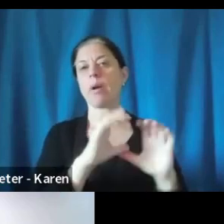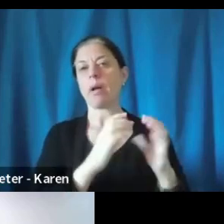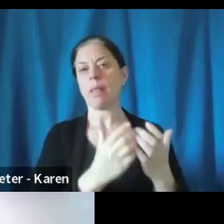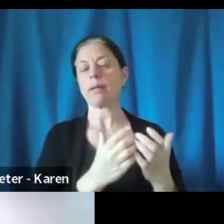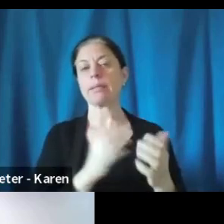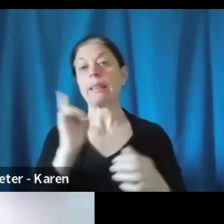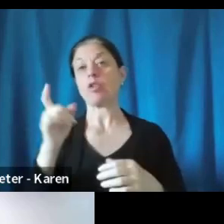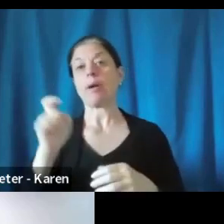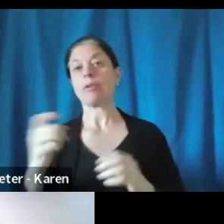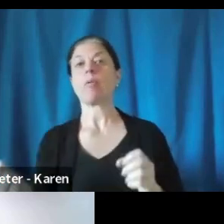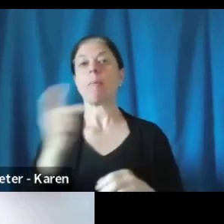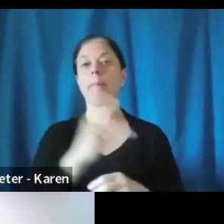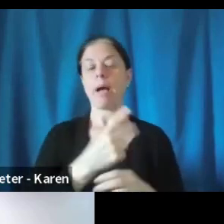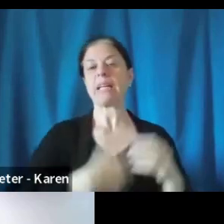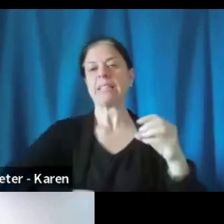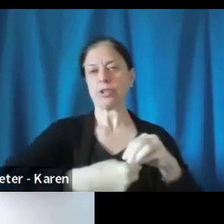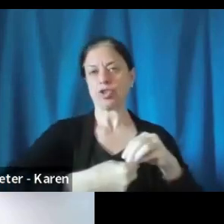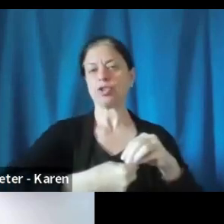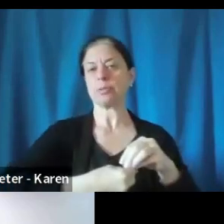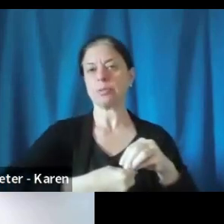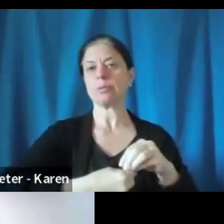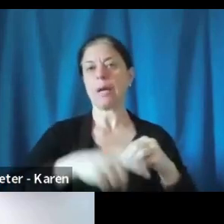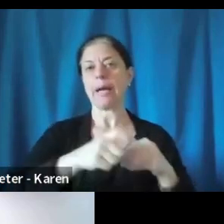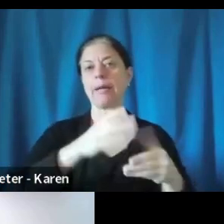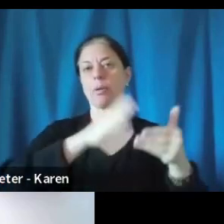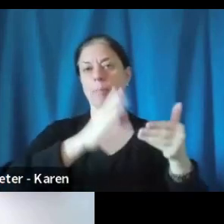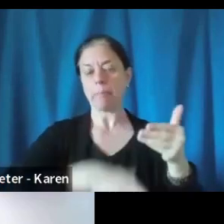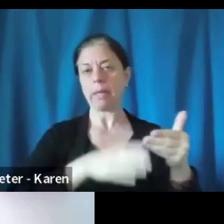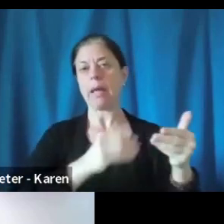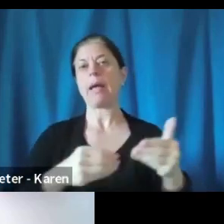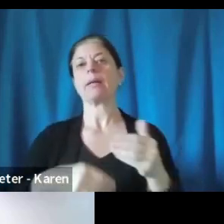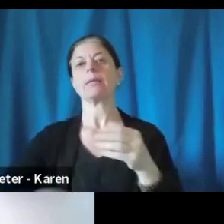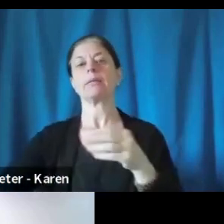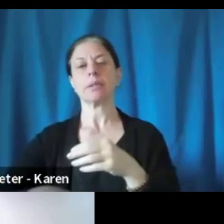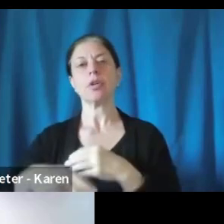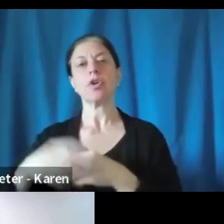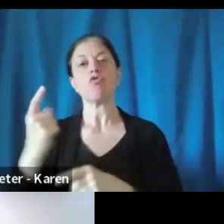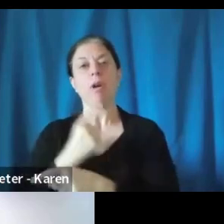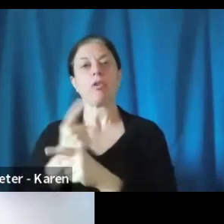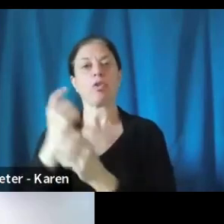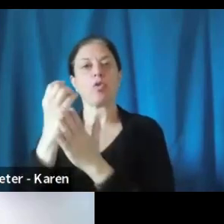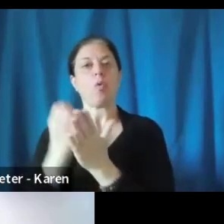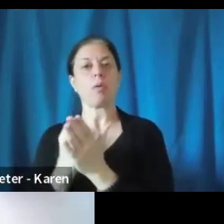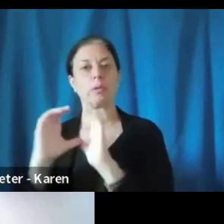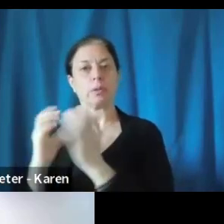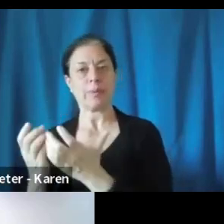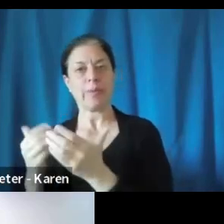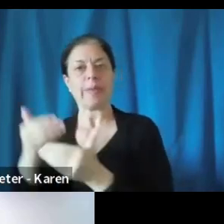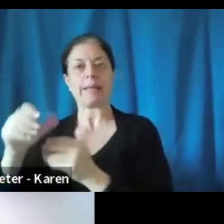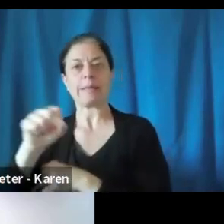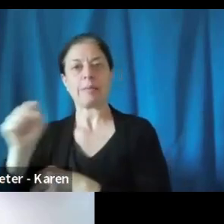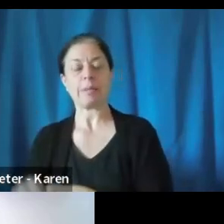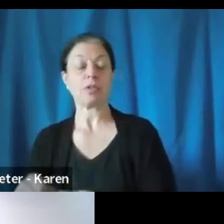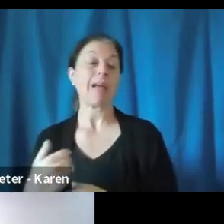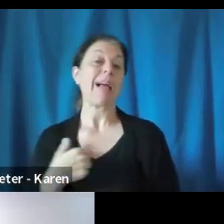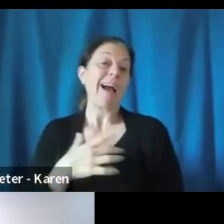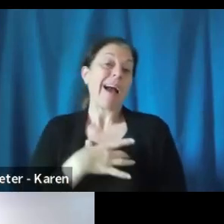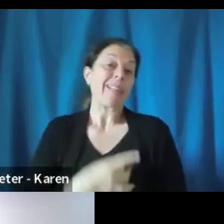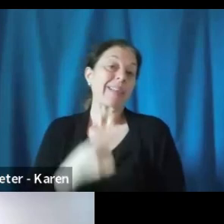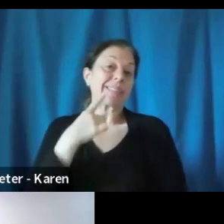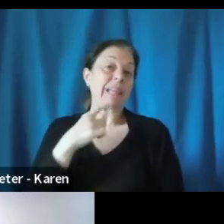to take a temporary incomplete in one of them, which I later had tocometer in